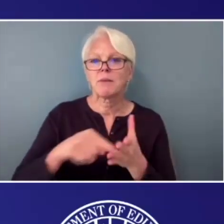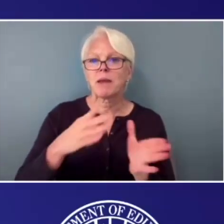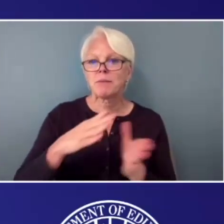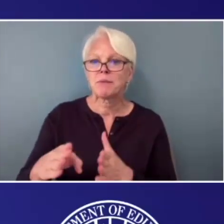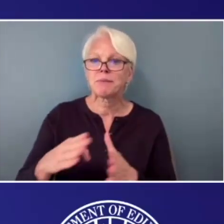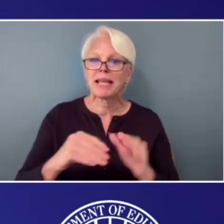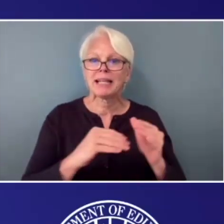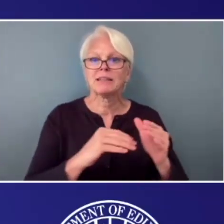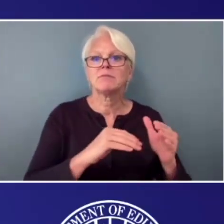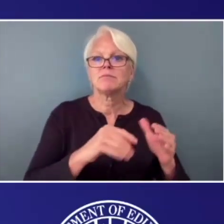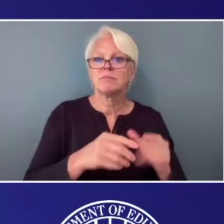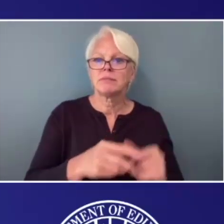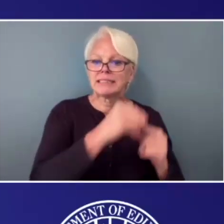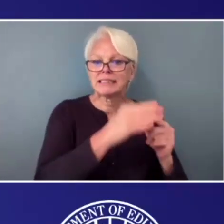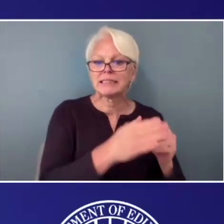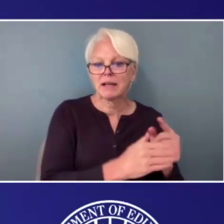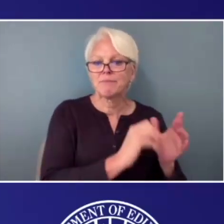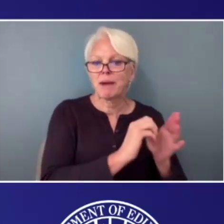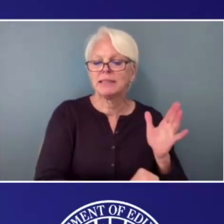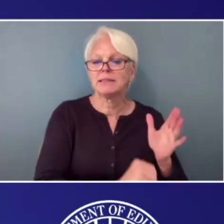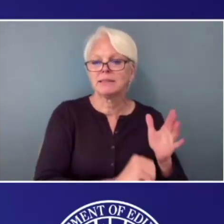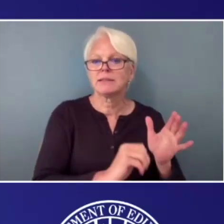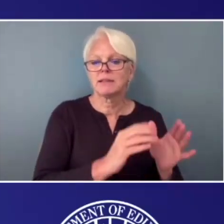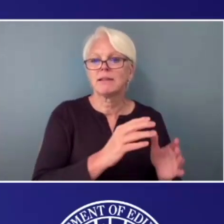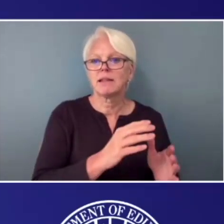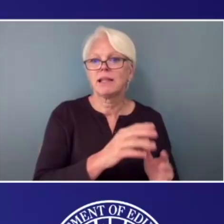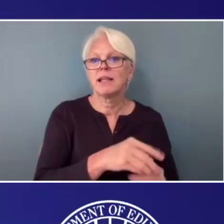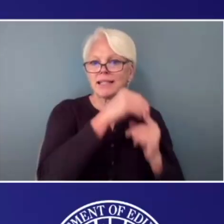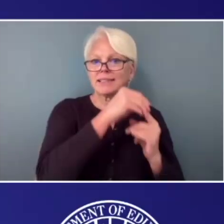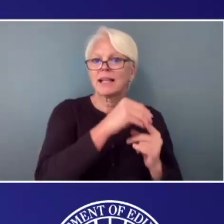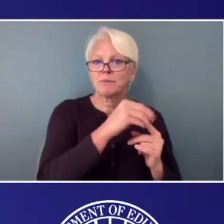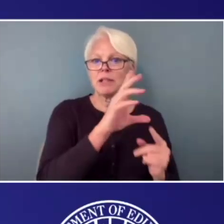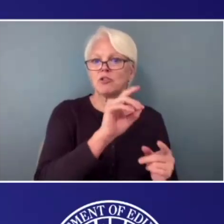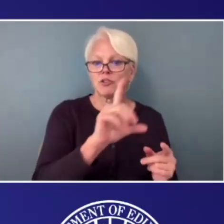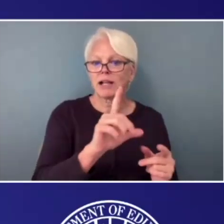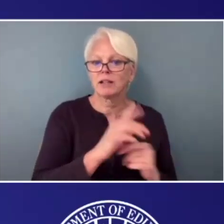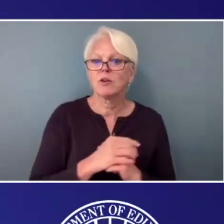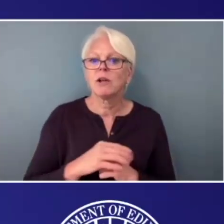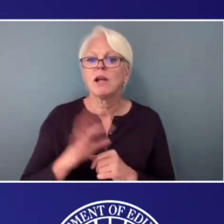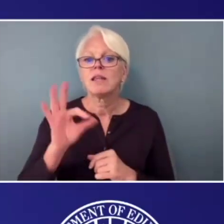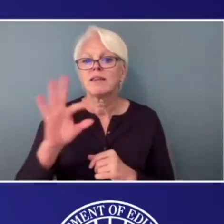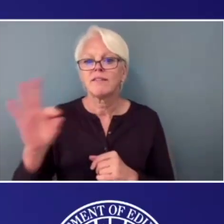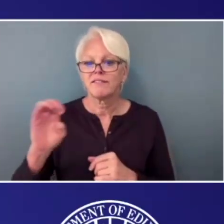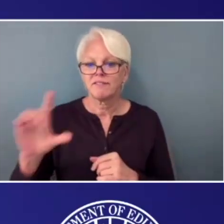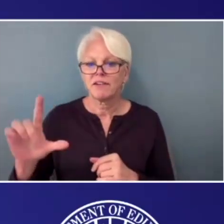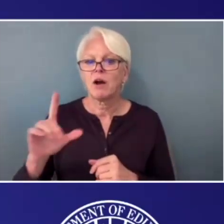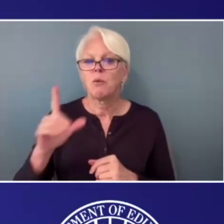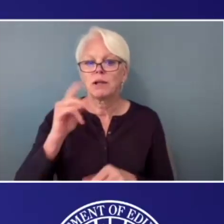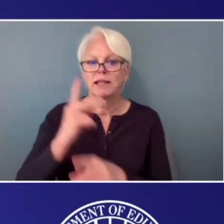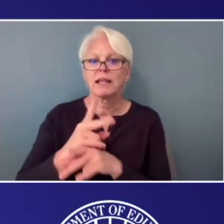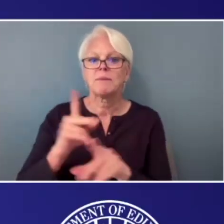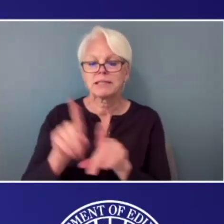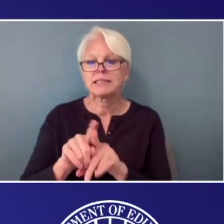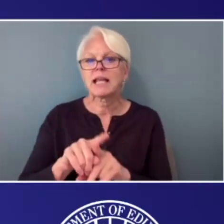The FFEL loans would maintain the -- their same eligibility for the existing plans. And we're going to walk through some examples tomorrow.